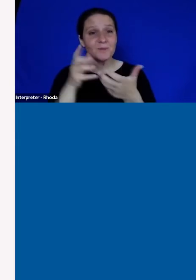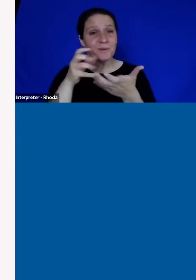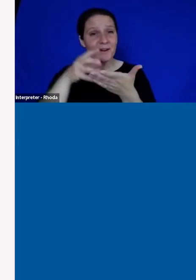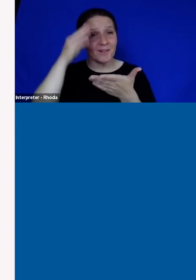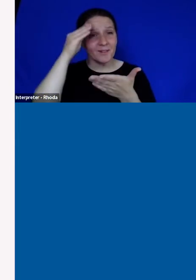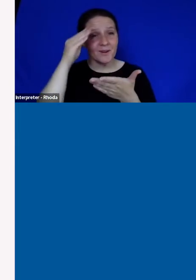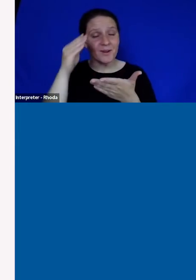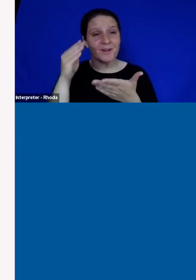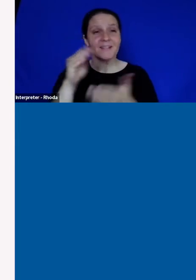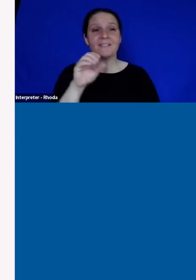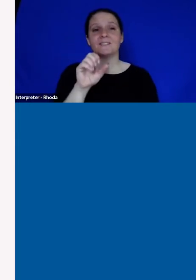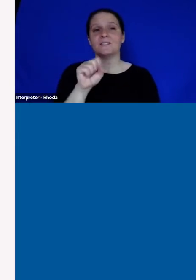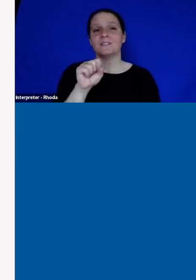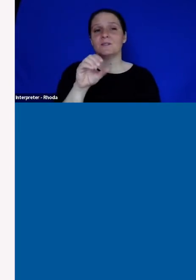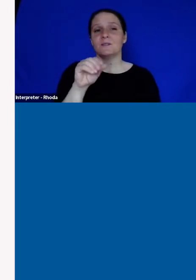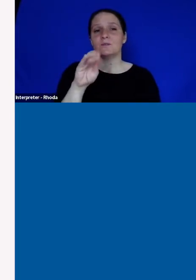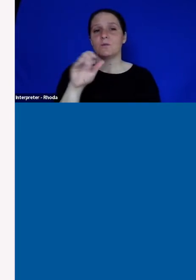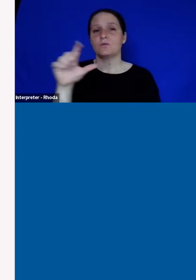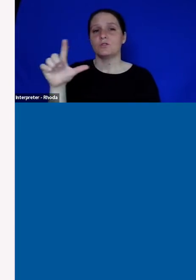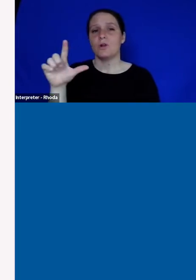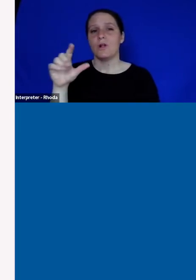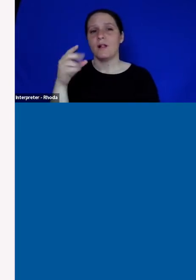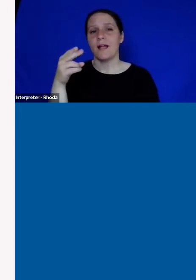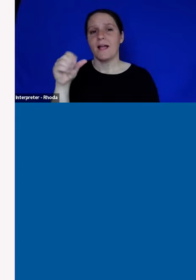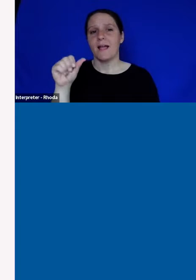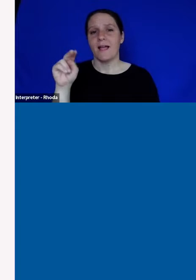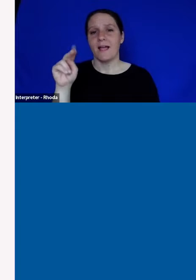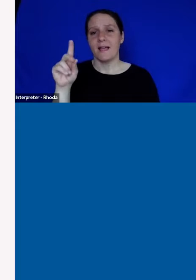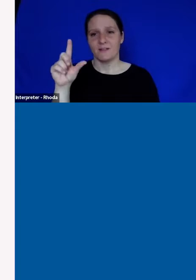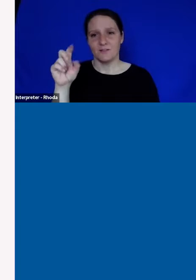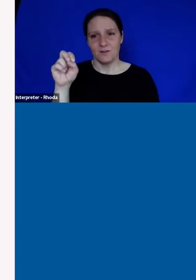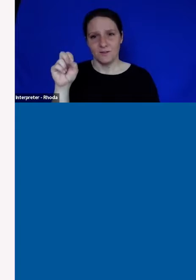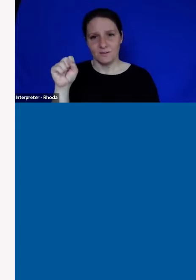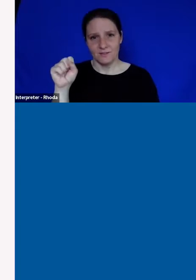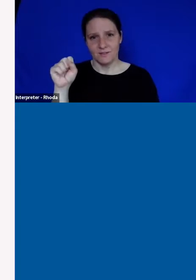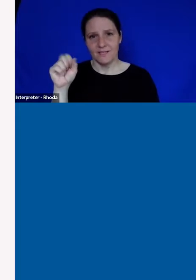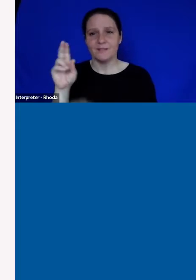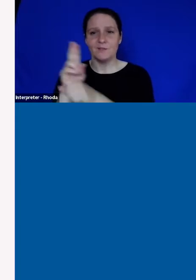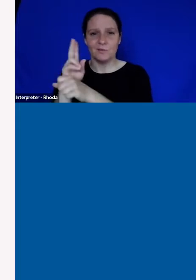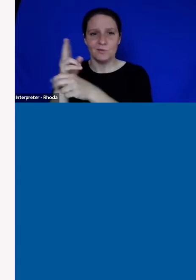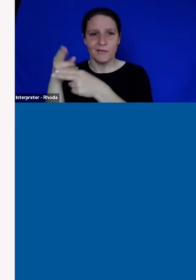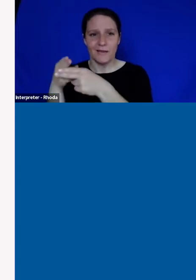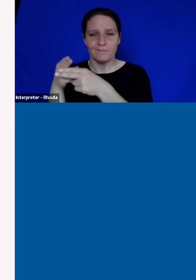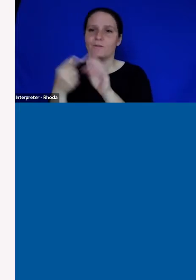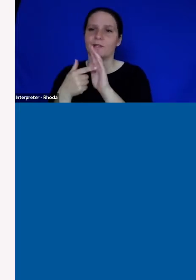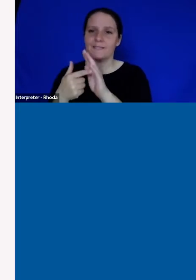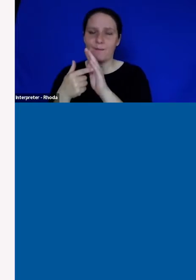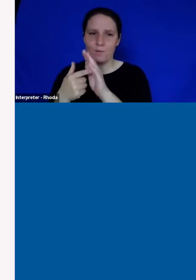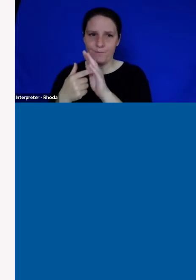and user names. In the example, I have a little screenshot, the social handle is all lowercase and one word.